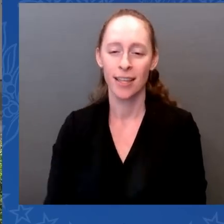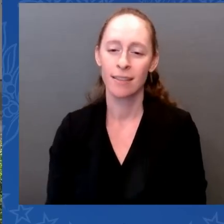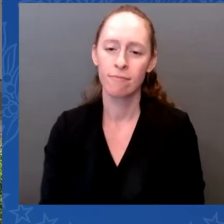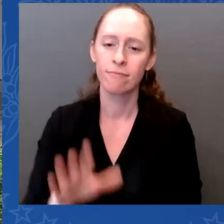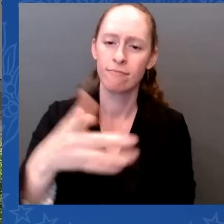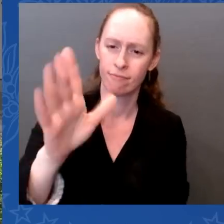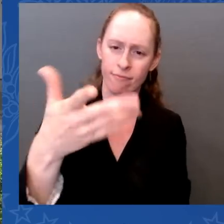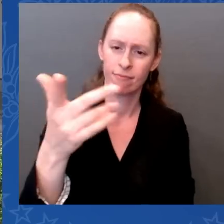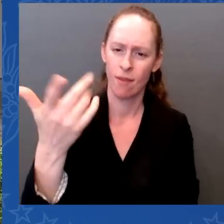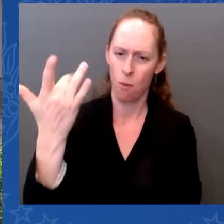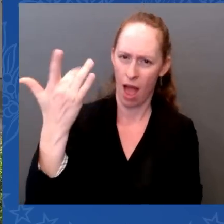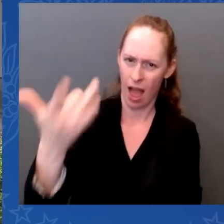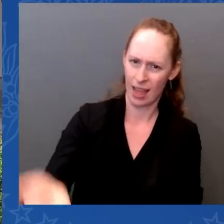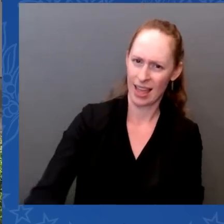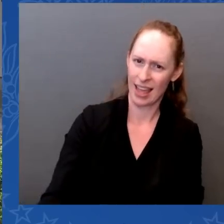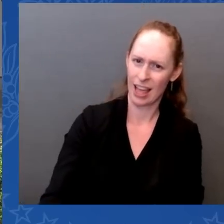and a son who went to the University of Delaware.